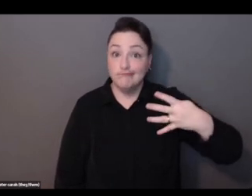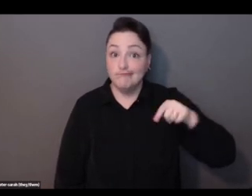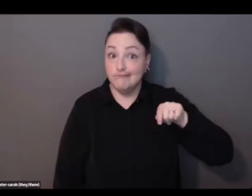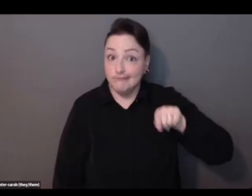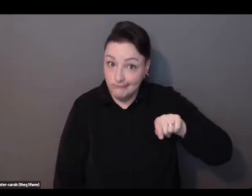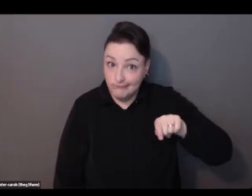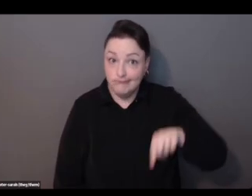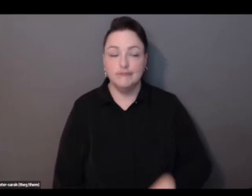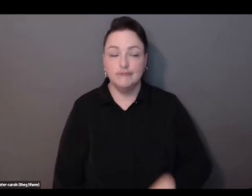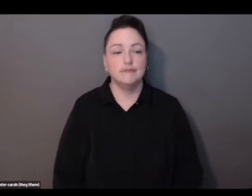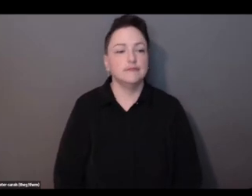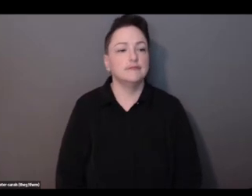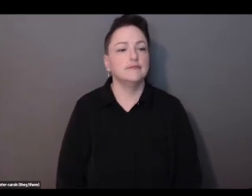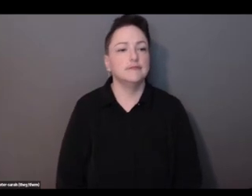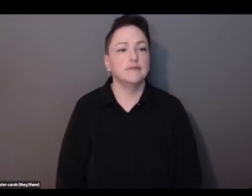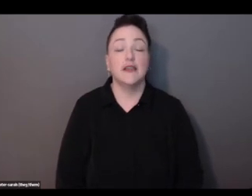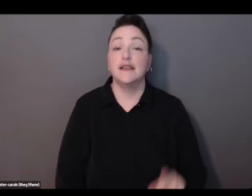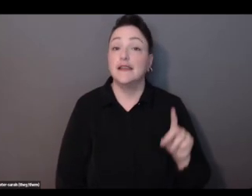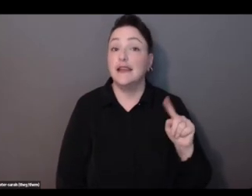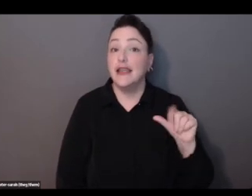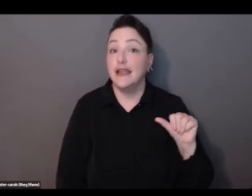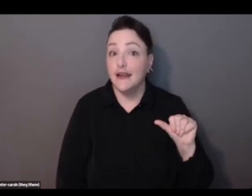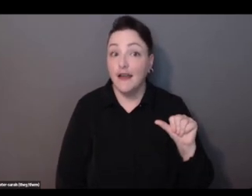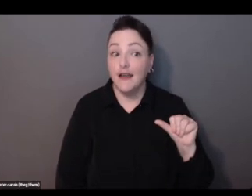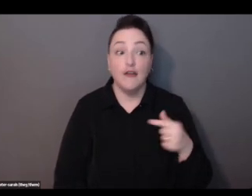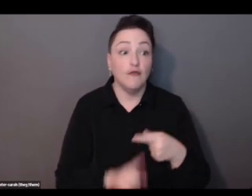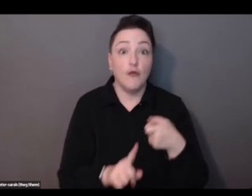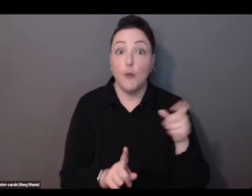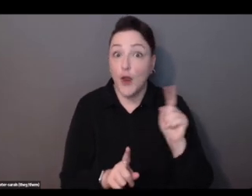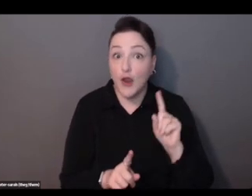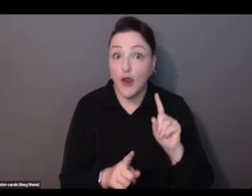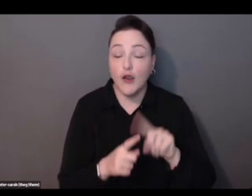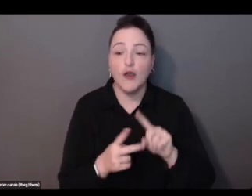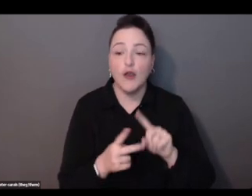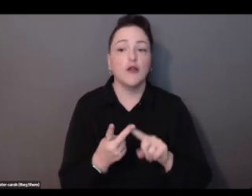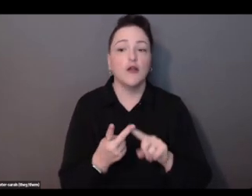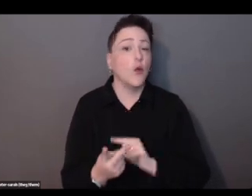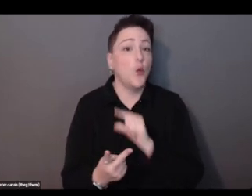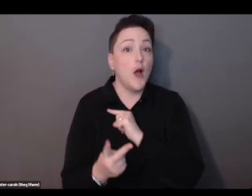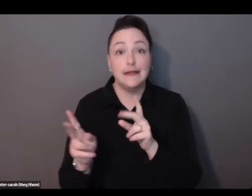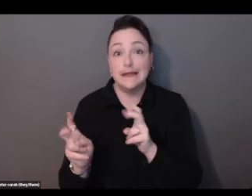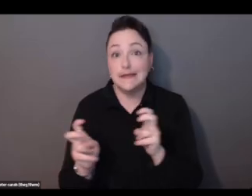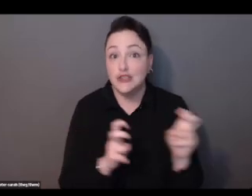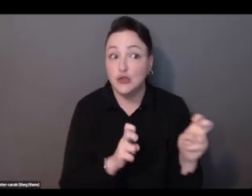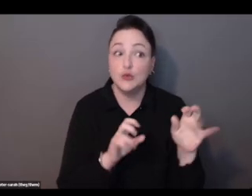explaining a lot of the data quality issues, how we calculate LTSS.